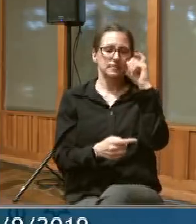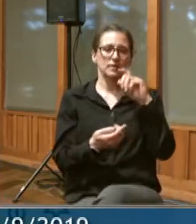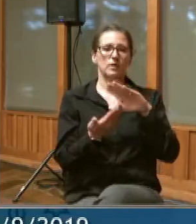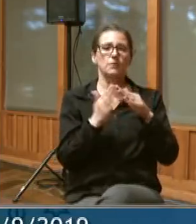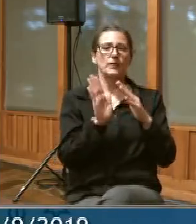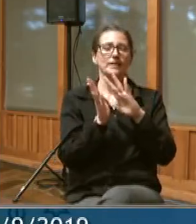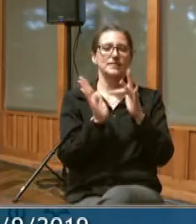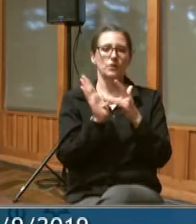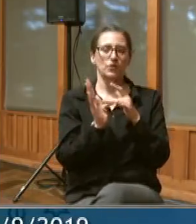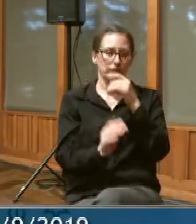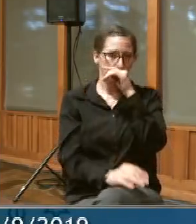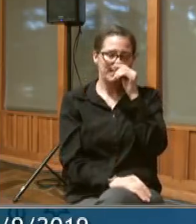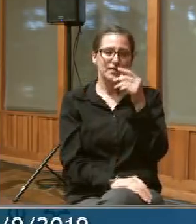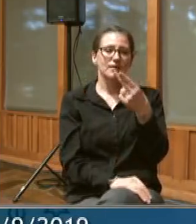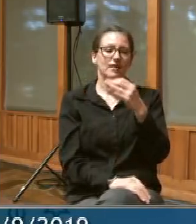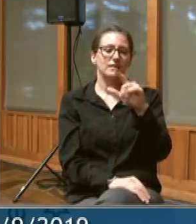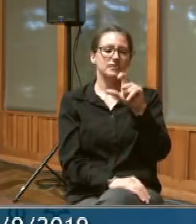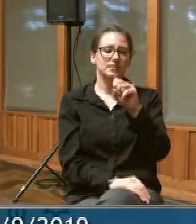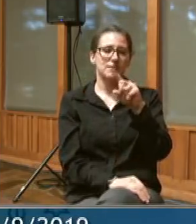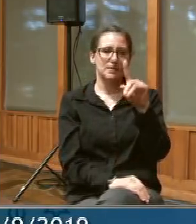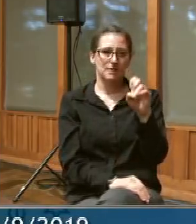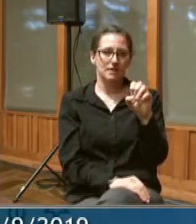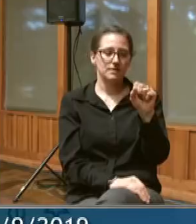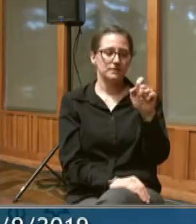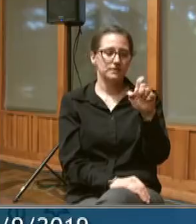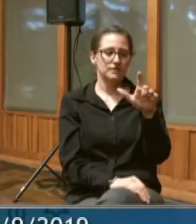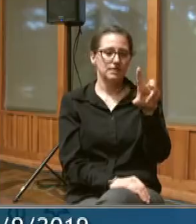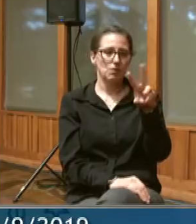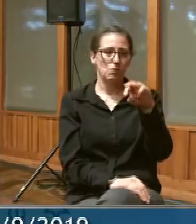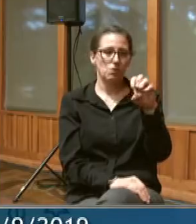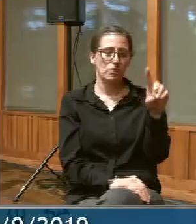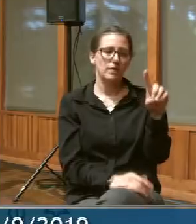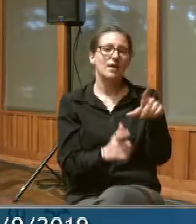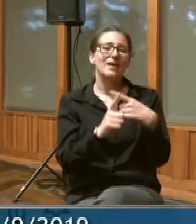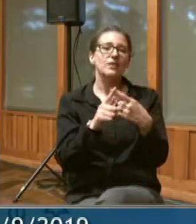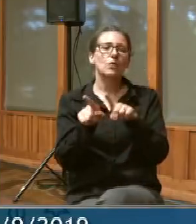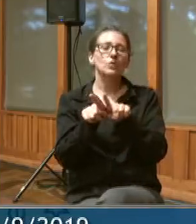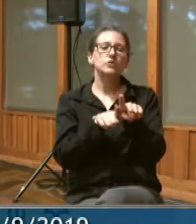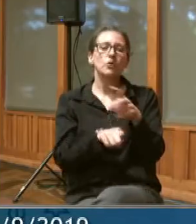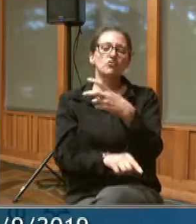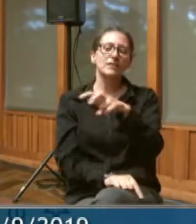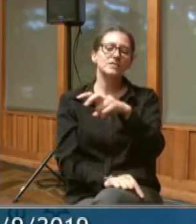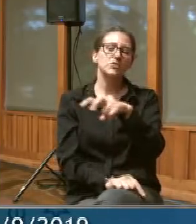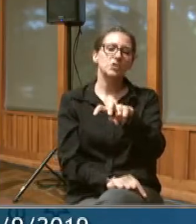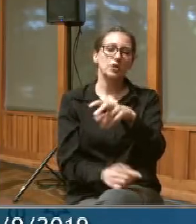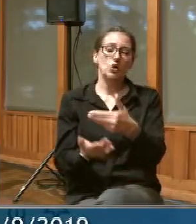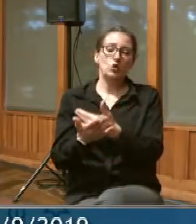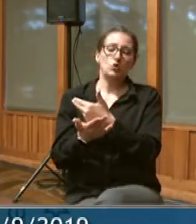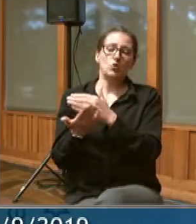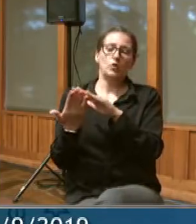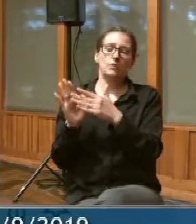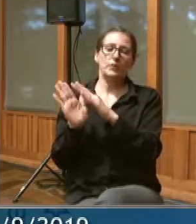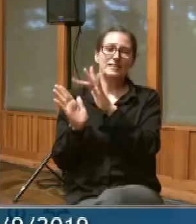THE BUREAU TO CONTINUE SUMMER PROGRAMS AT LARGE COMMUNITY CENTERS, HILLSIDE, SELLWOOD, AND MON TE TAKE VILLA COMMUNITY